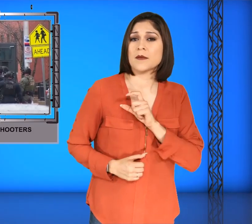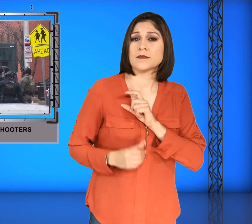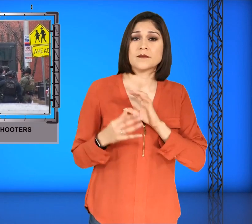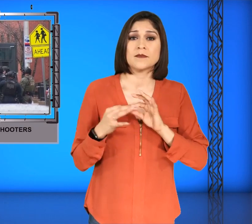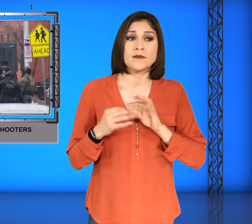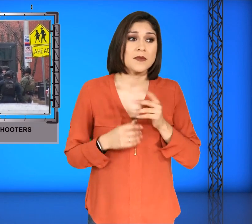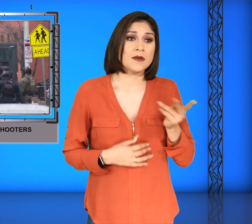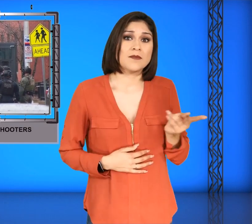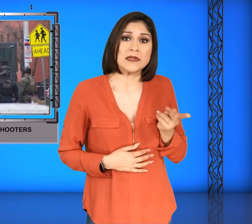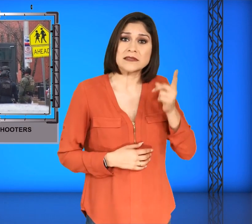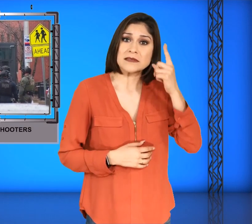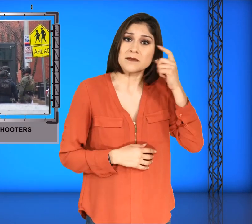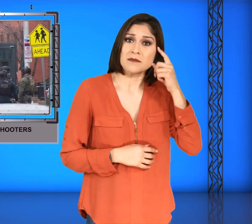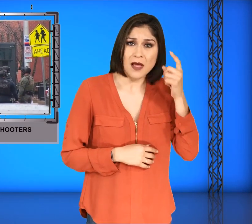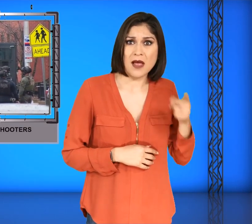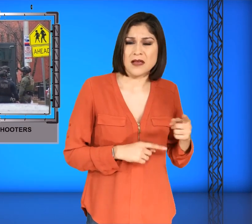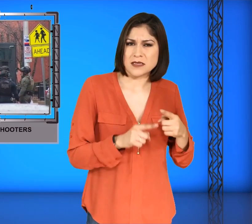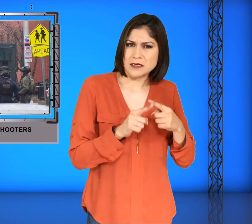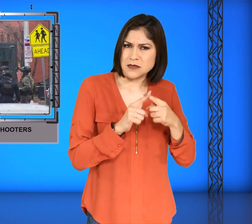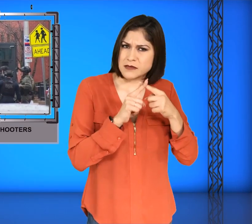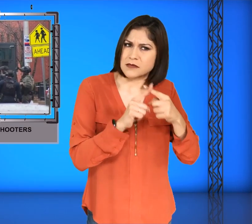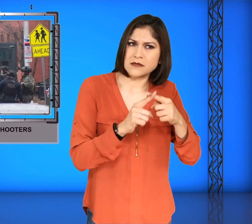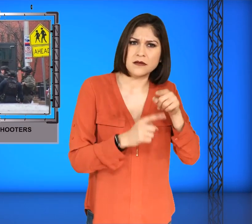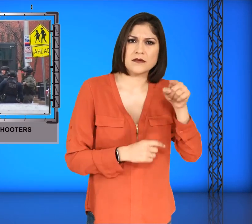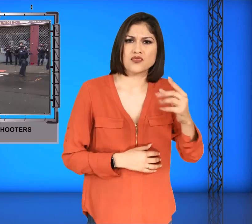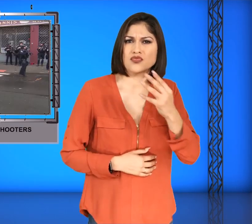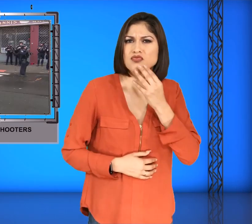Police believe the suspects targeted the Jewish supermarket, and that they apparently held